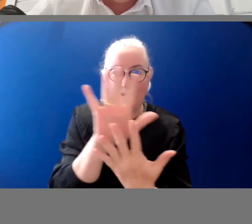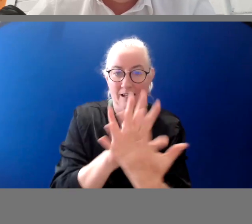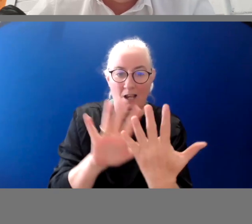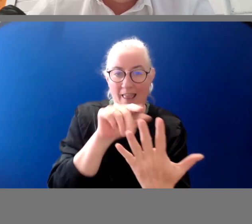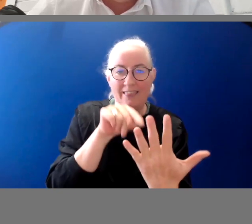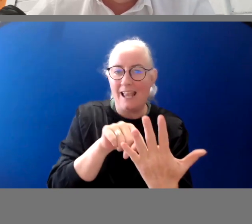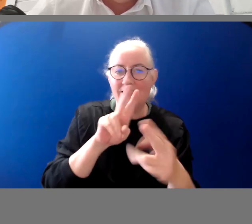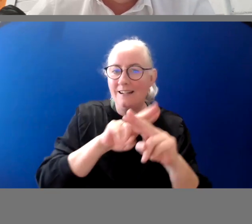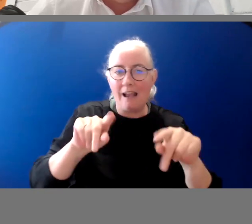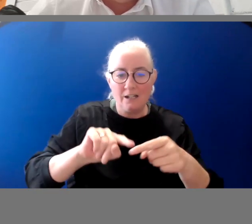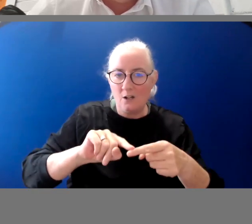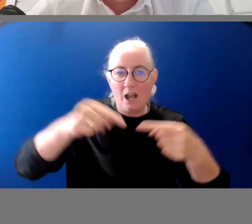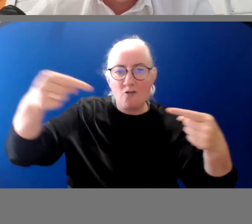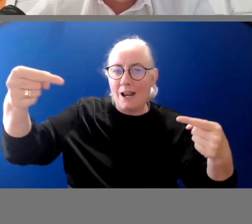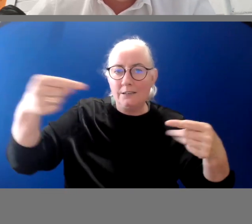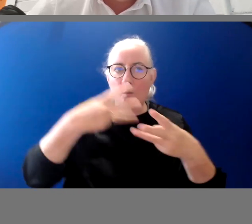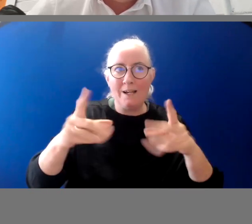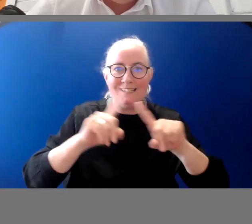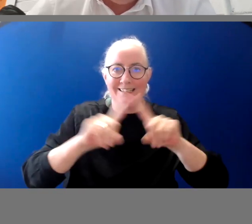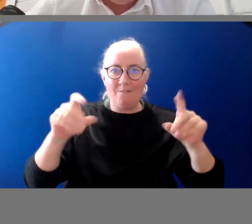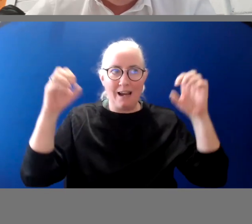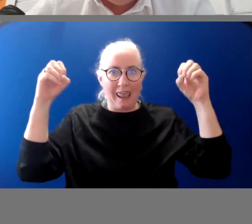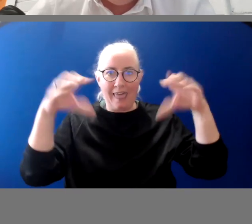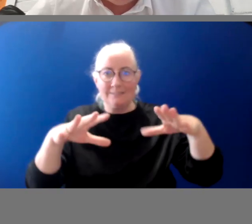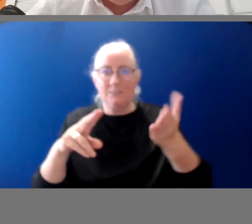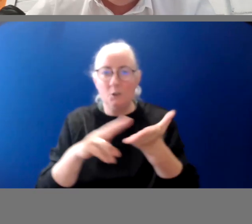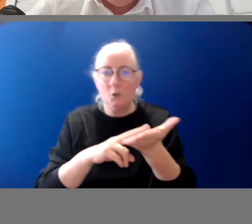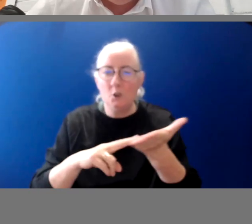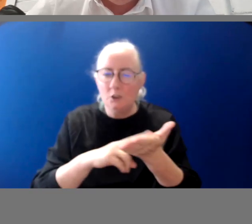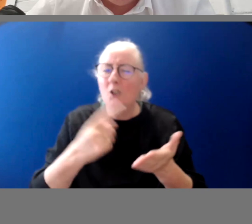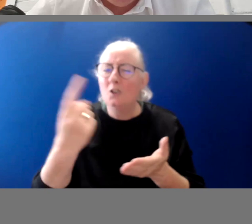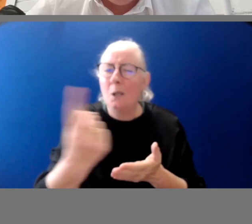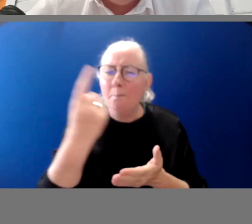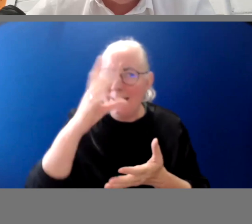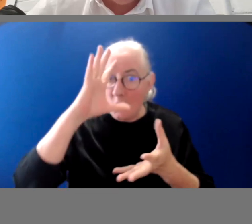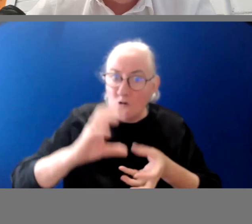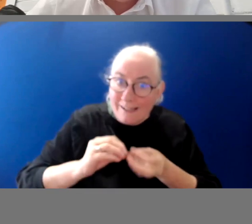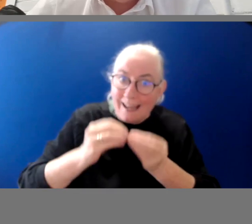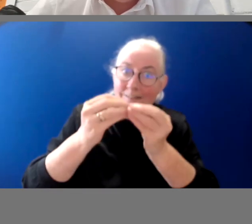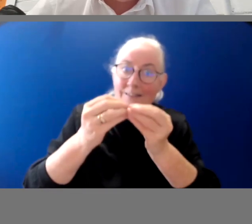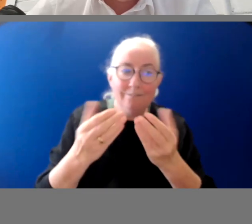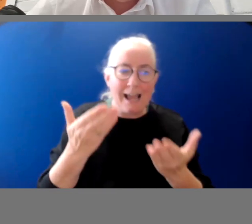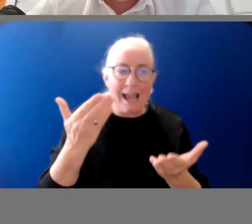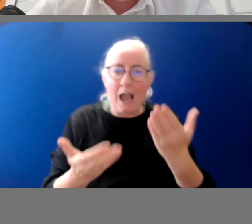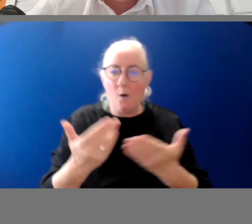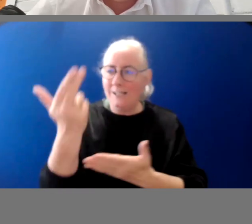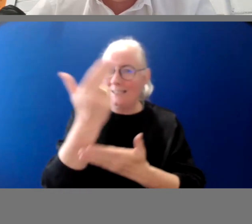in all lighting conditions okay so be creative about how you actually design your manifestations